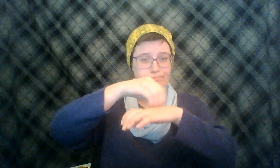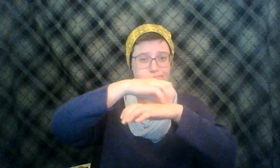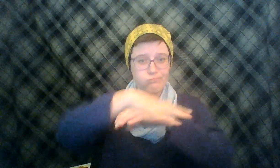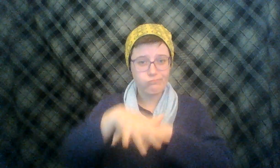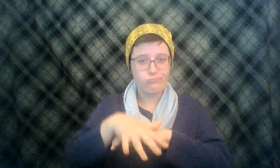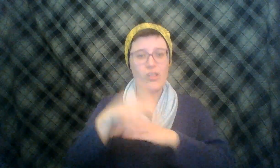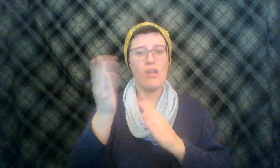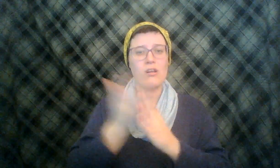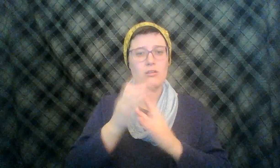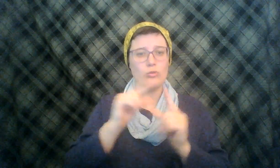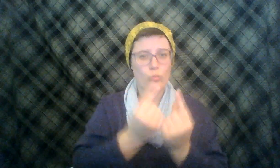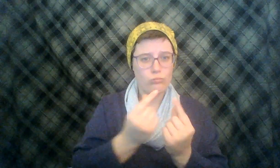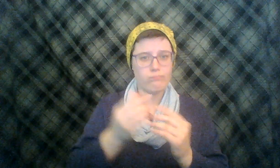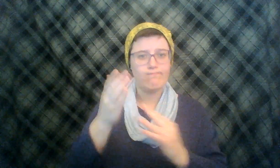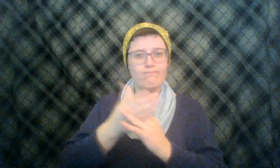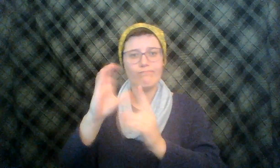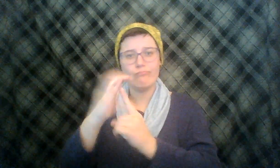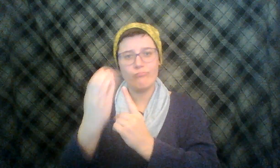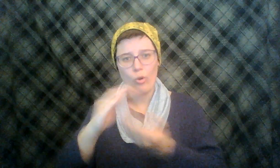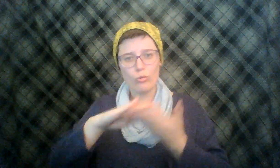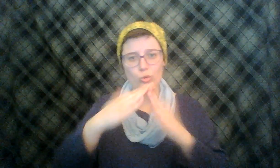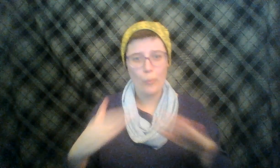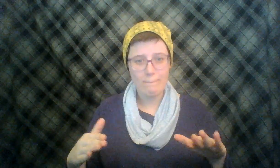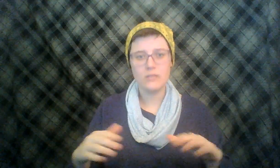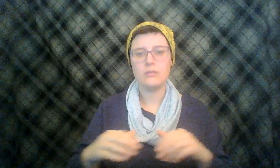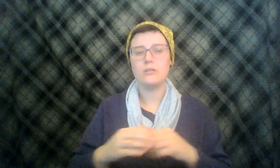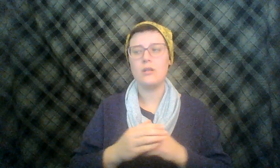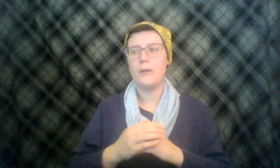affects intergroup and intercultural peace.